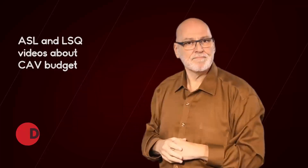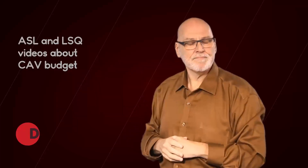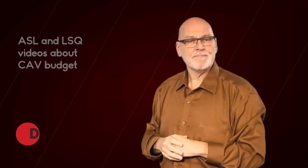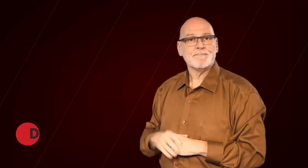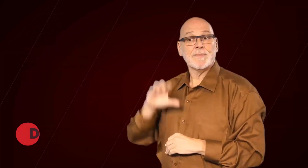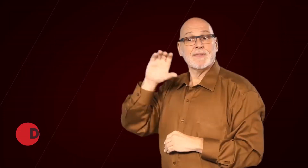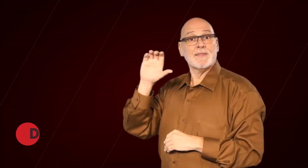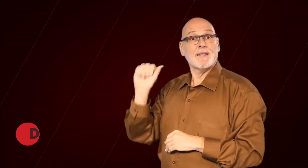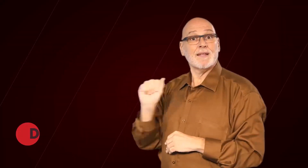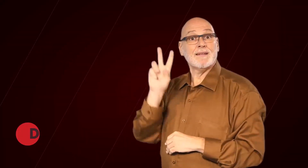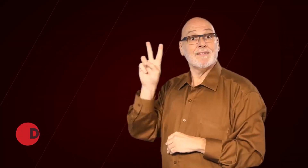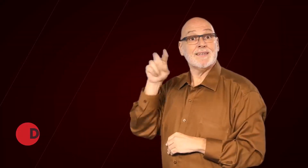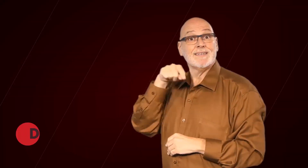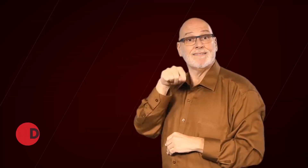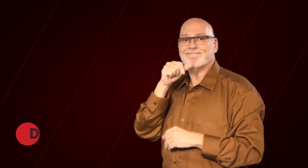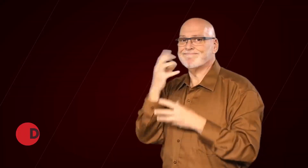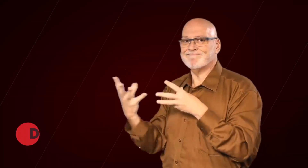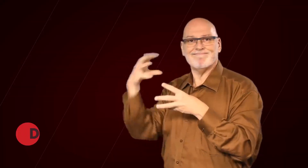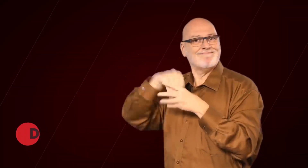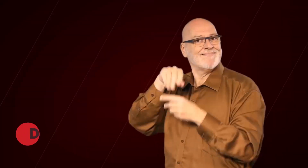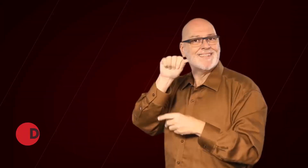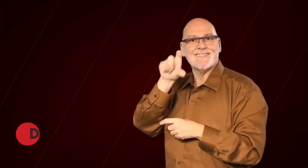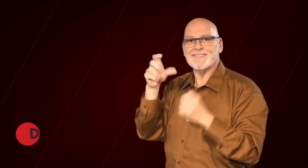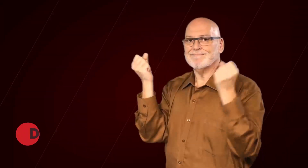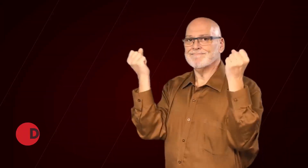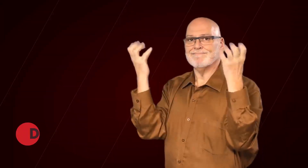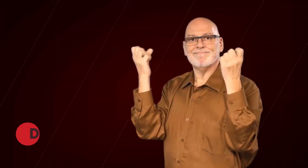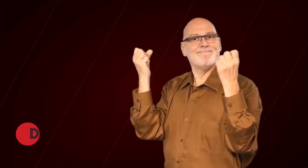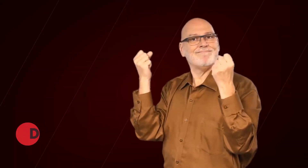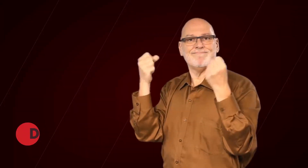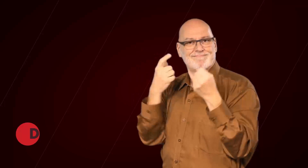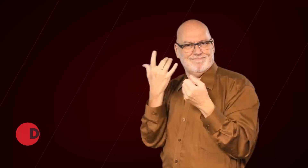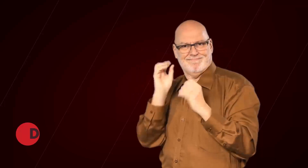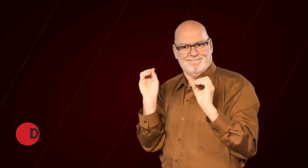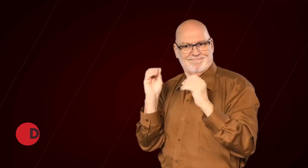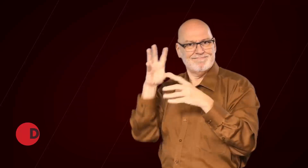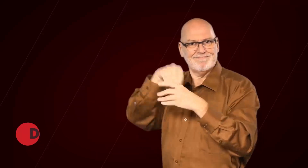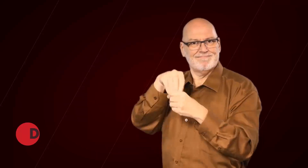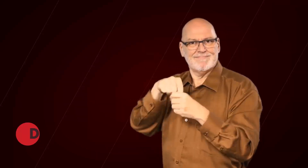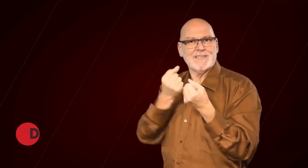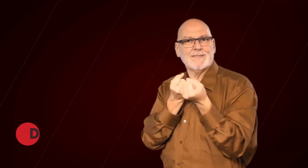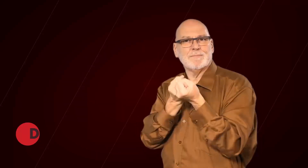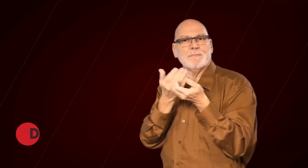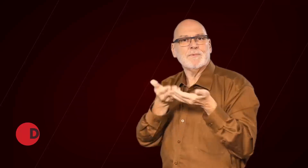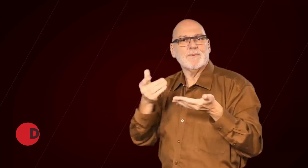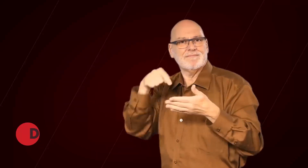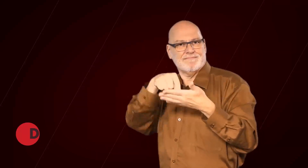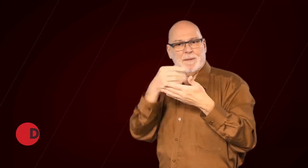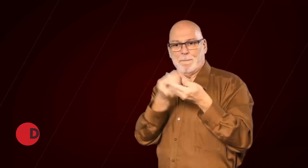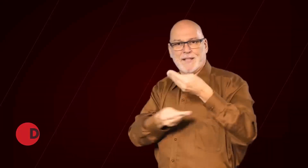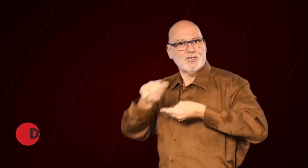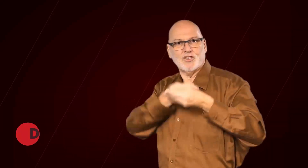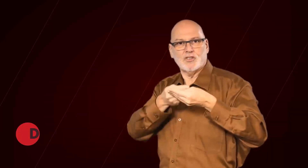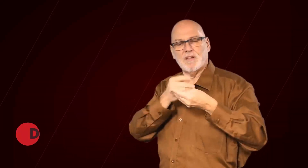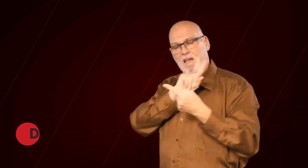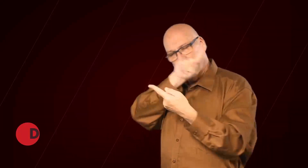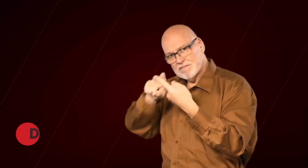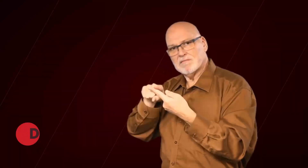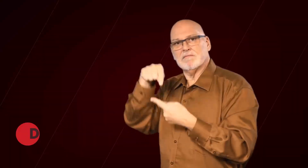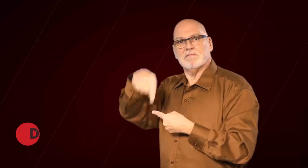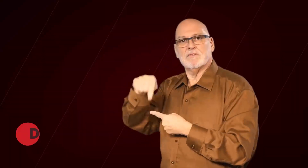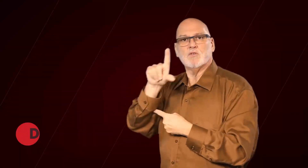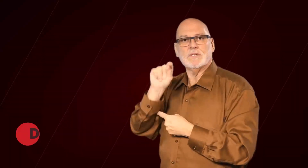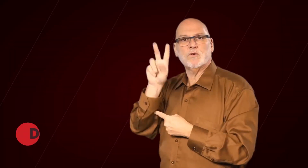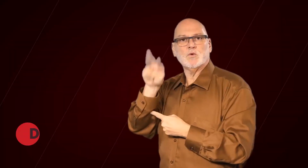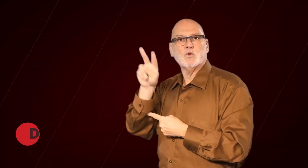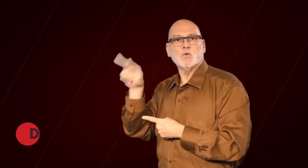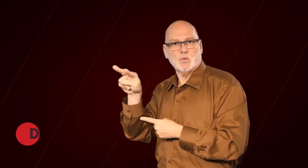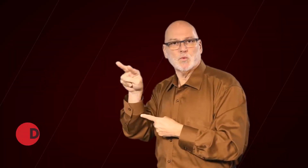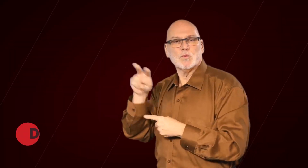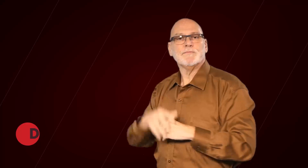CAV did not include ASL video as supporting material in their budget request until 2022.